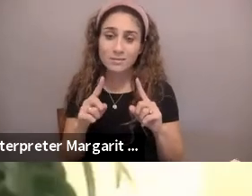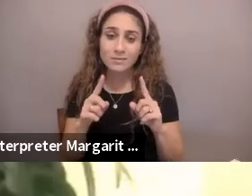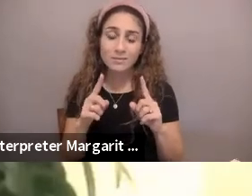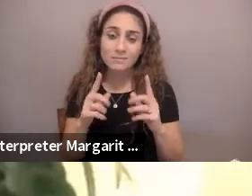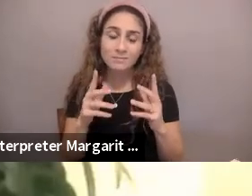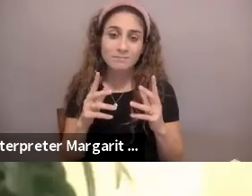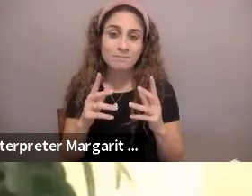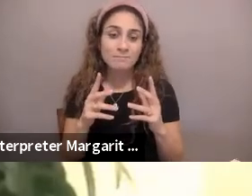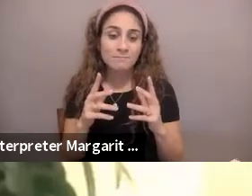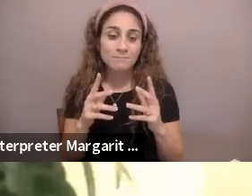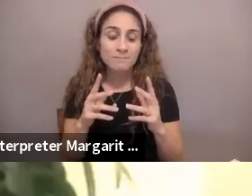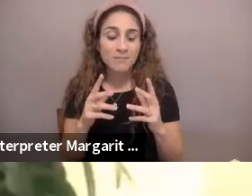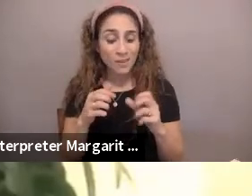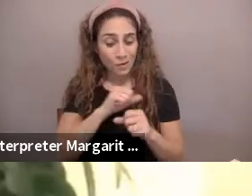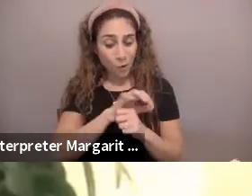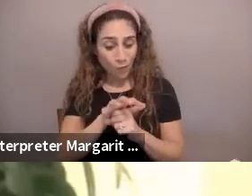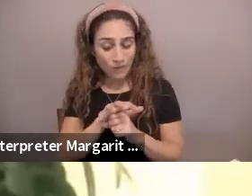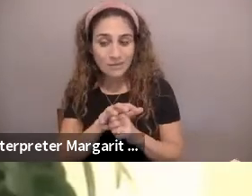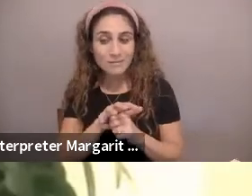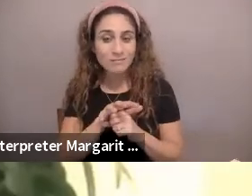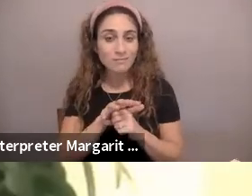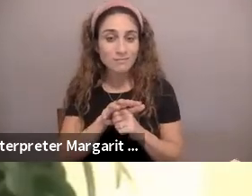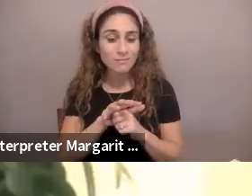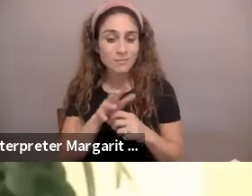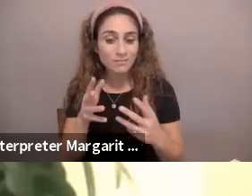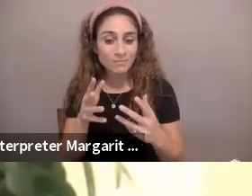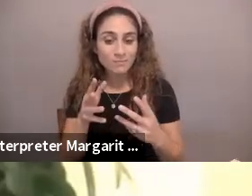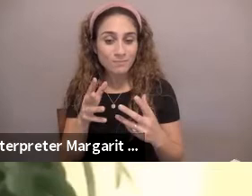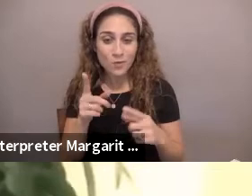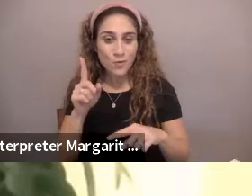In the age of coffee. You could no longer get together to grieve.